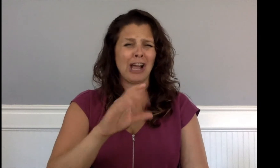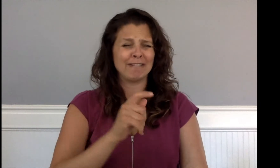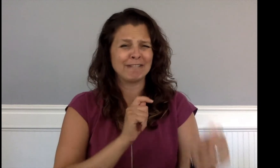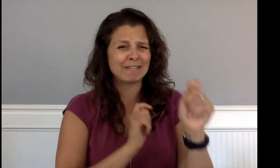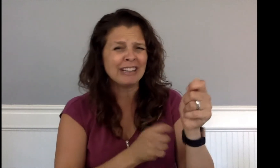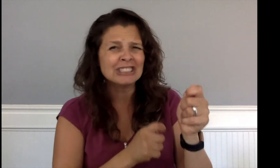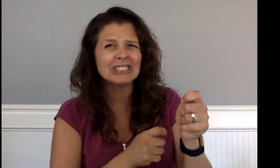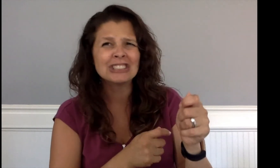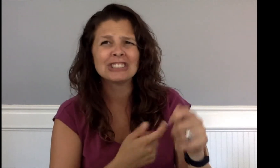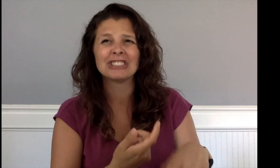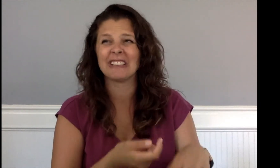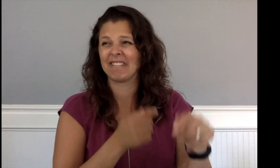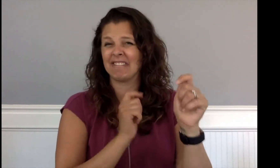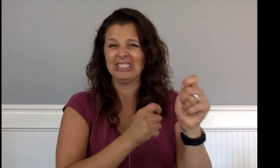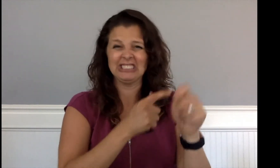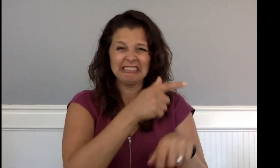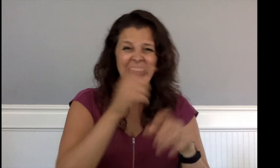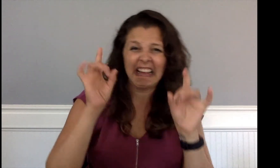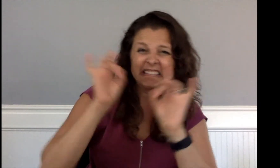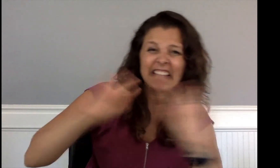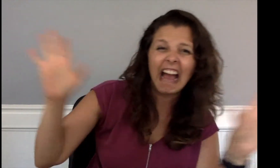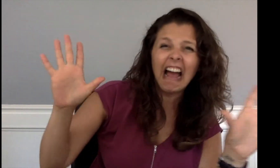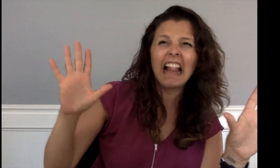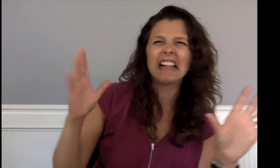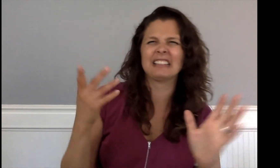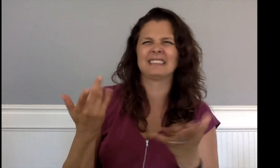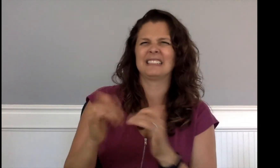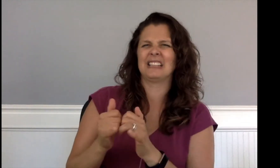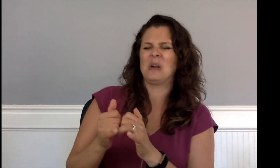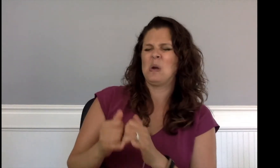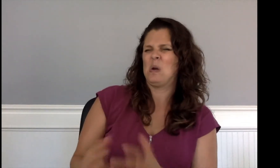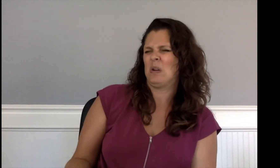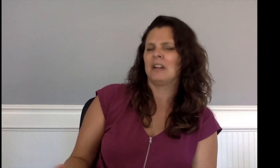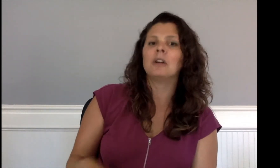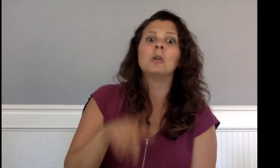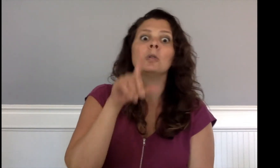"Fishing?" Charlie said. "Fishing is violent?"